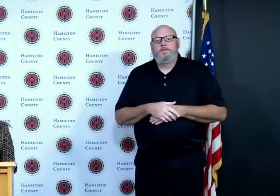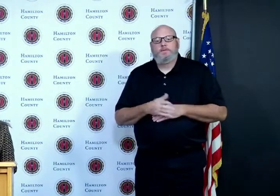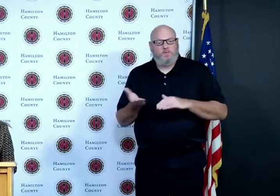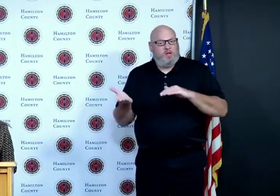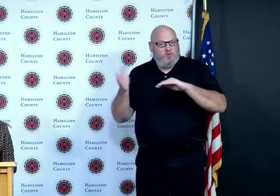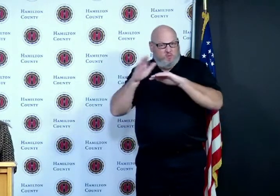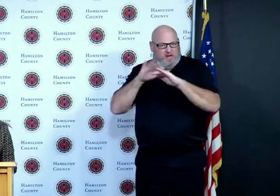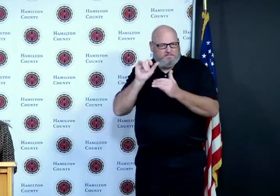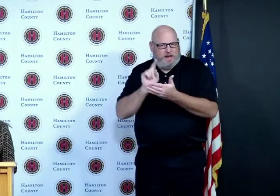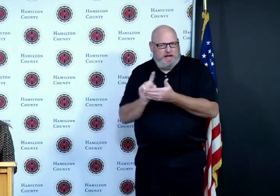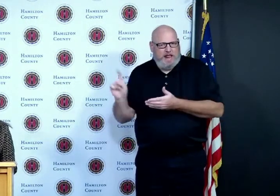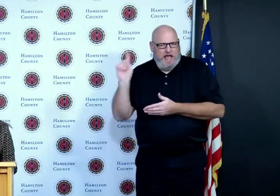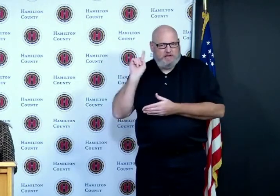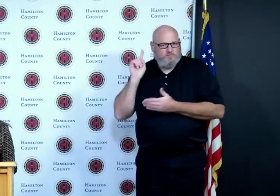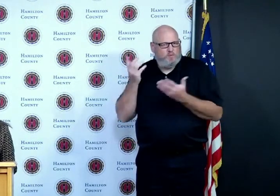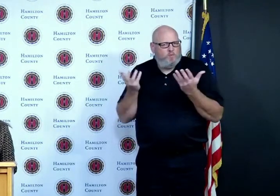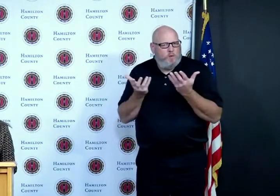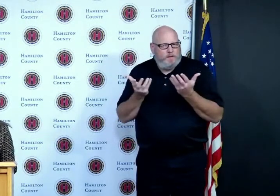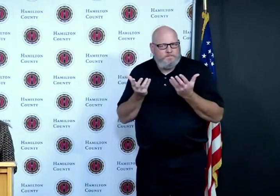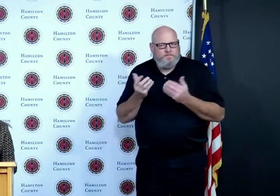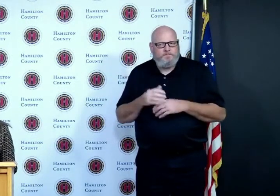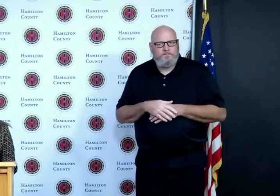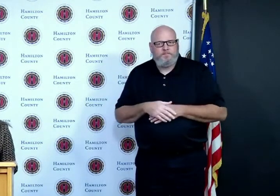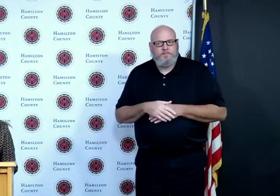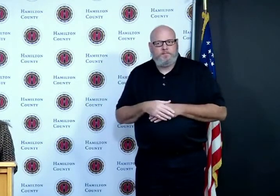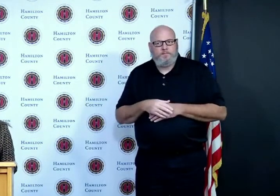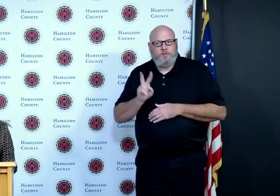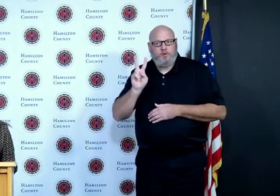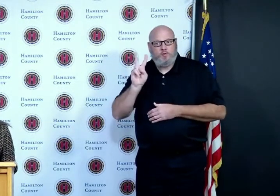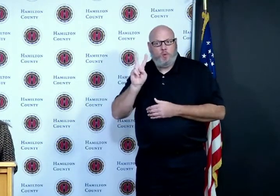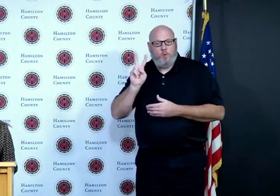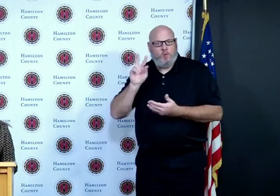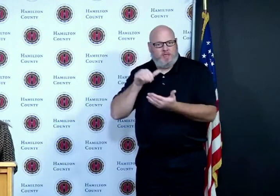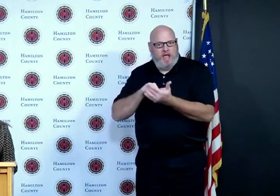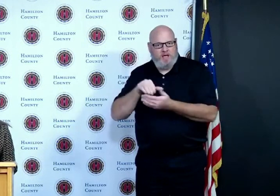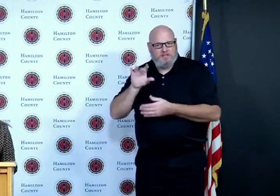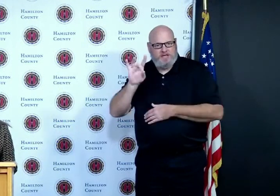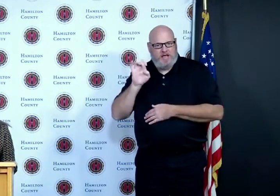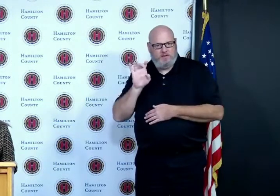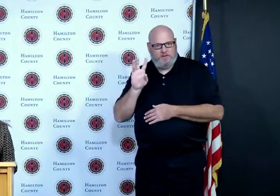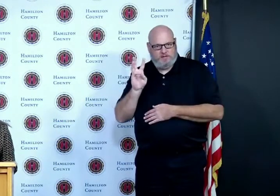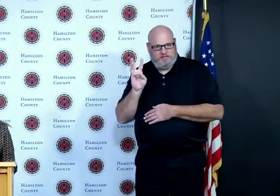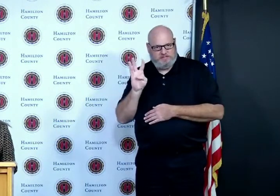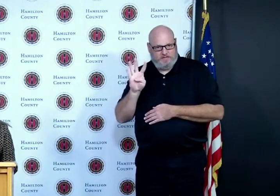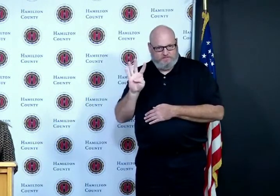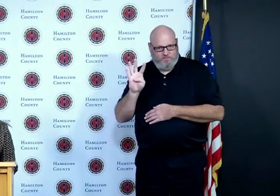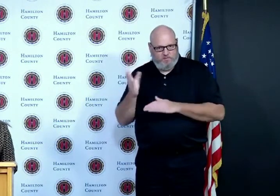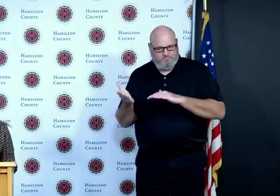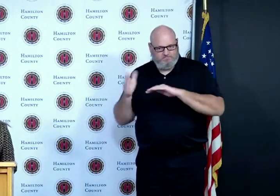in hospitalizations it's 43 and in deaths is 27 now for those